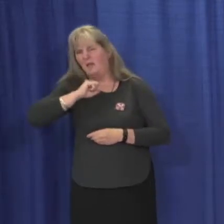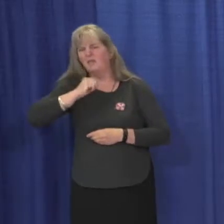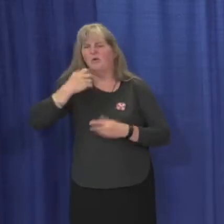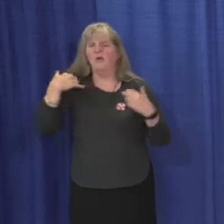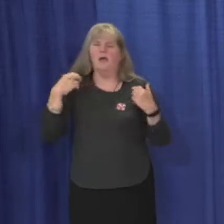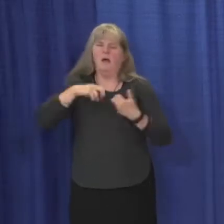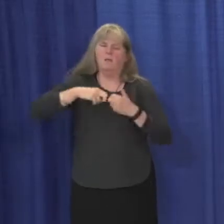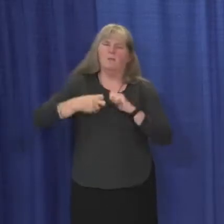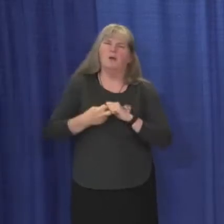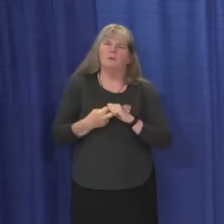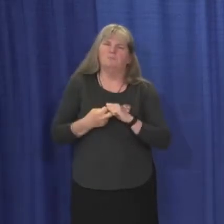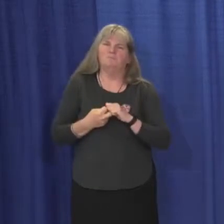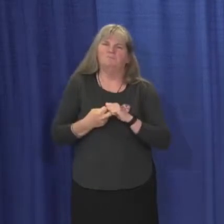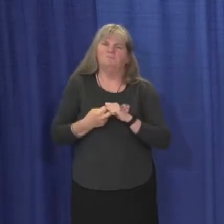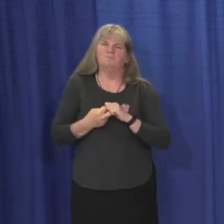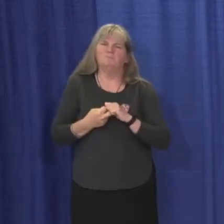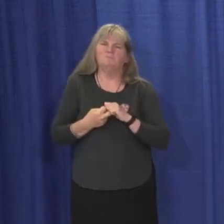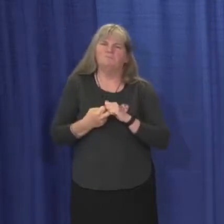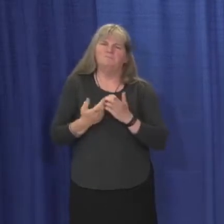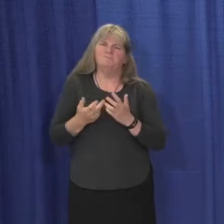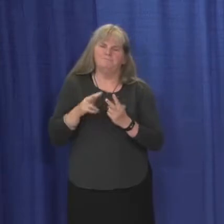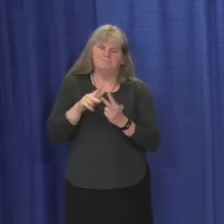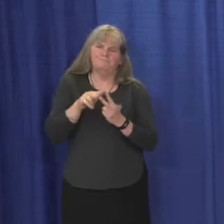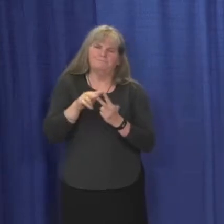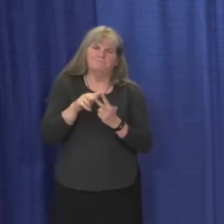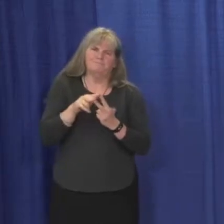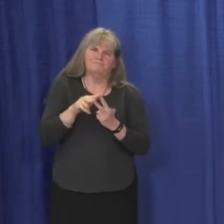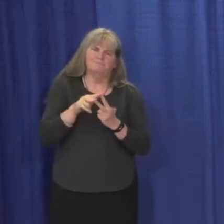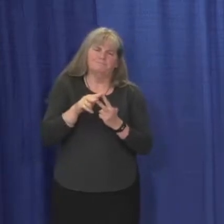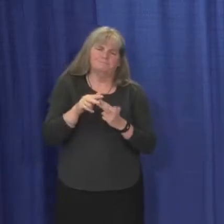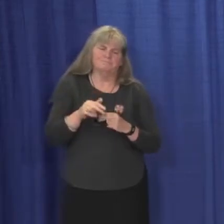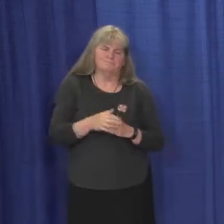comorbidities or other things and/or have been of advanced